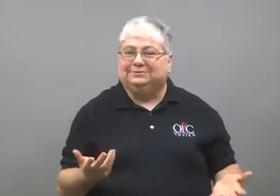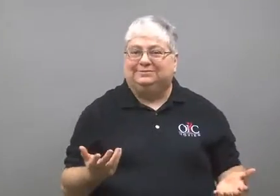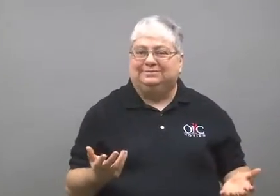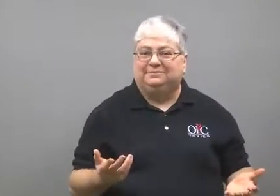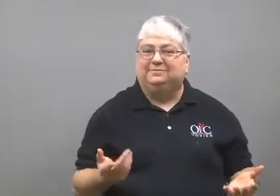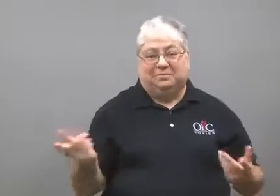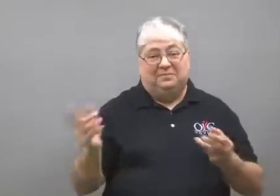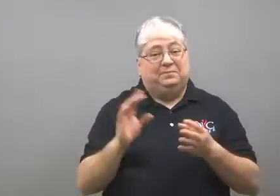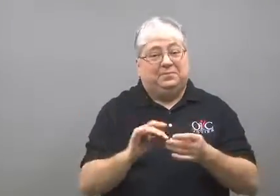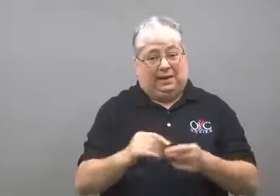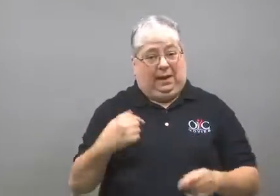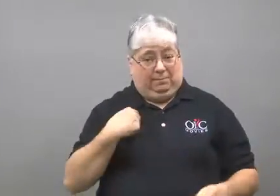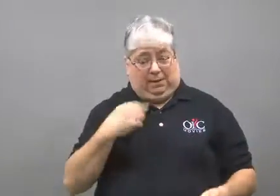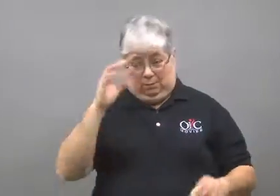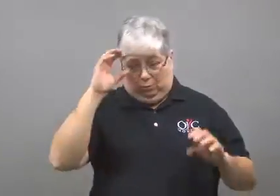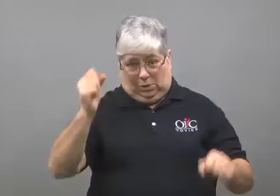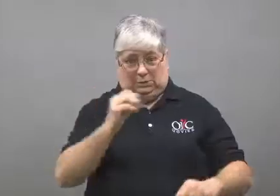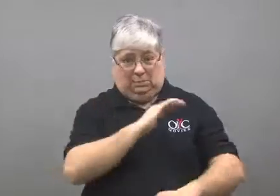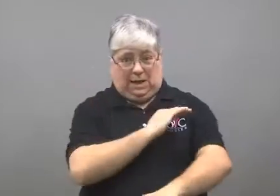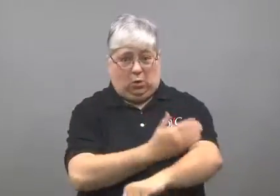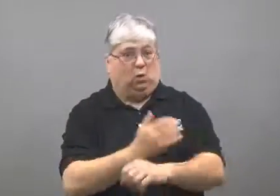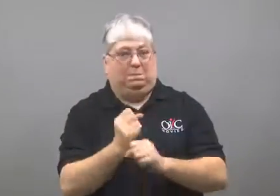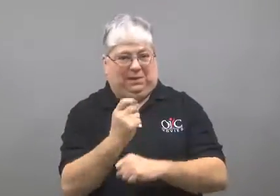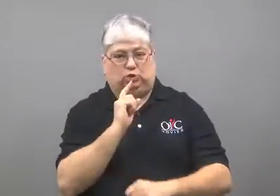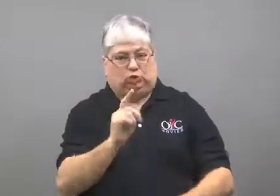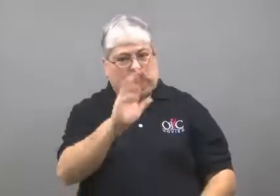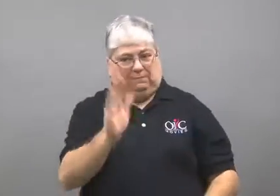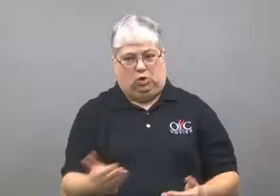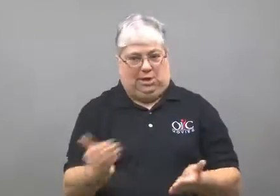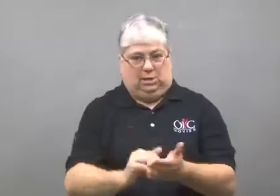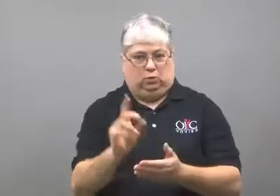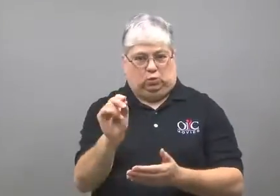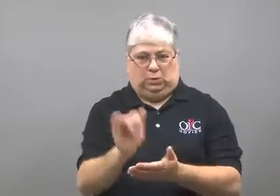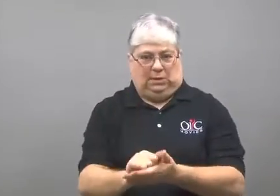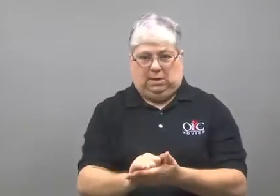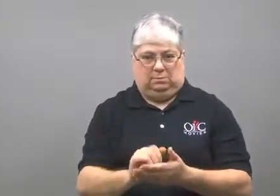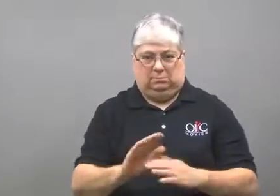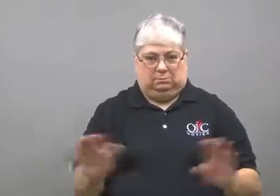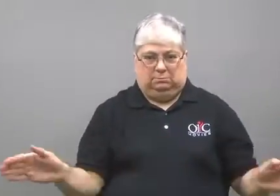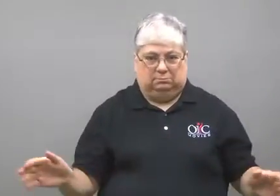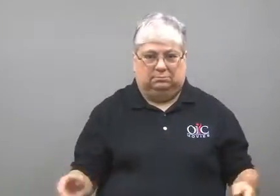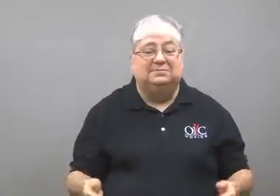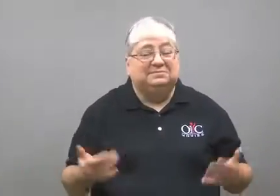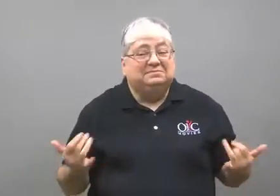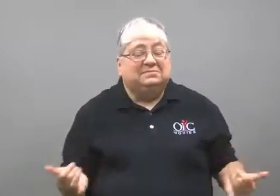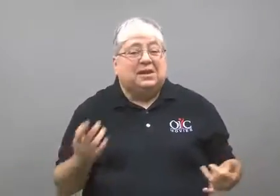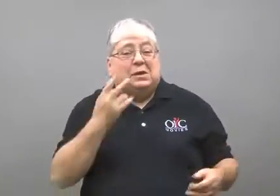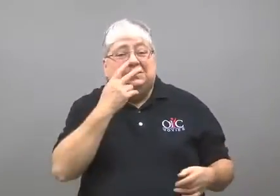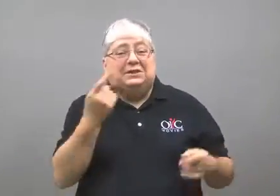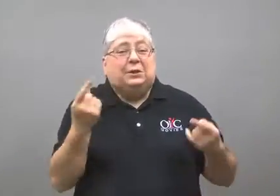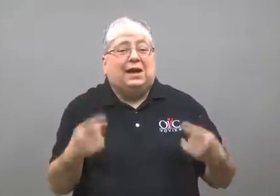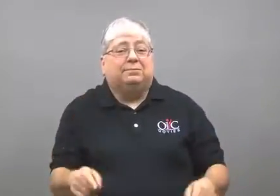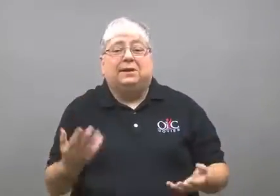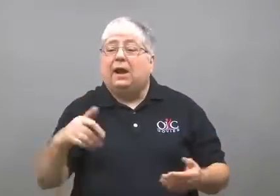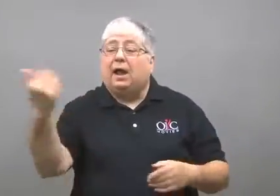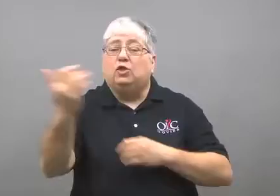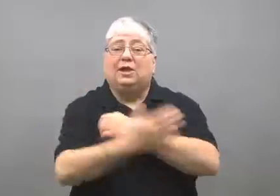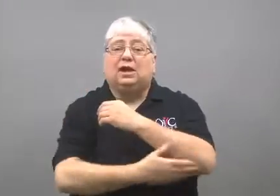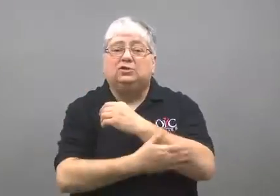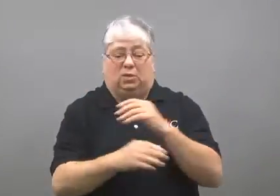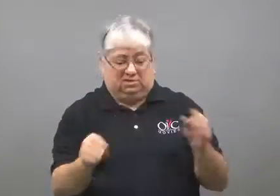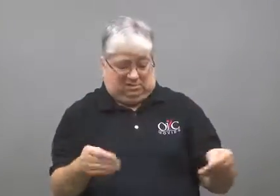He said he would use his authority to make sure it didn't happen again.